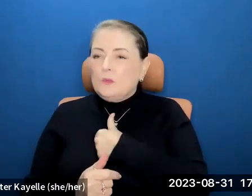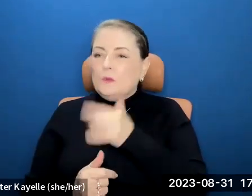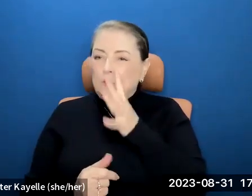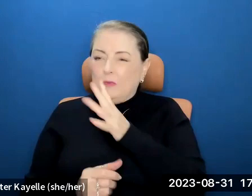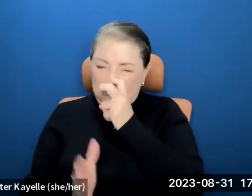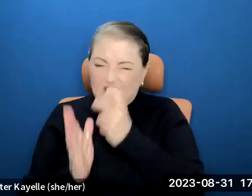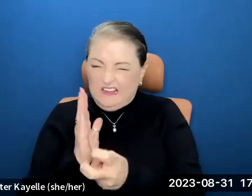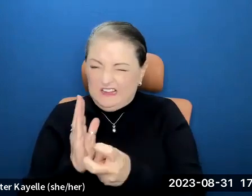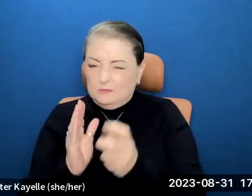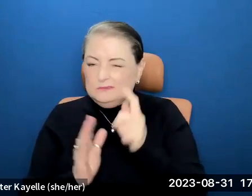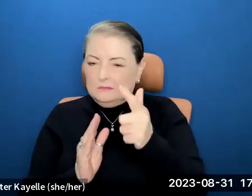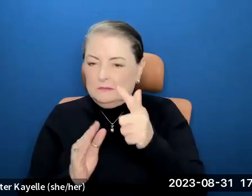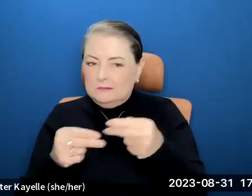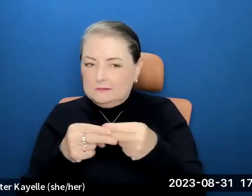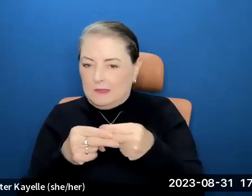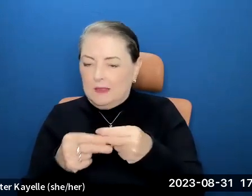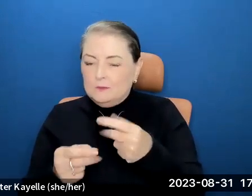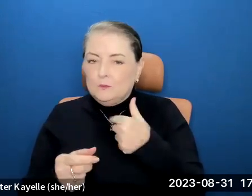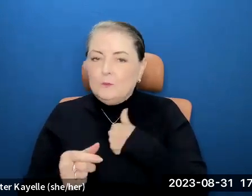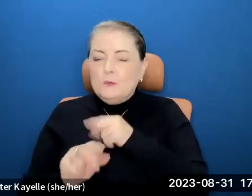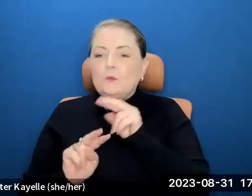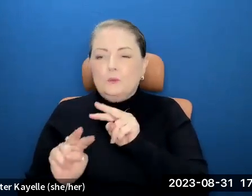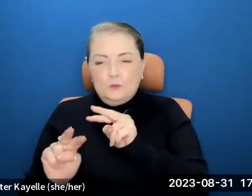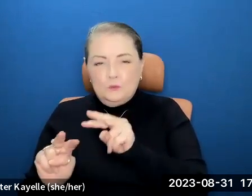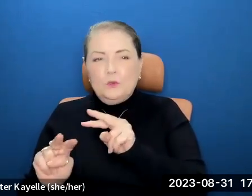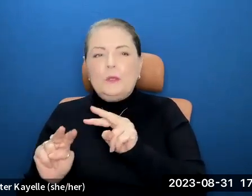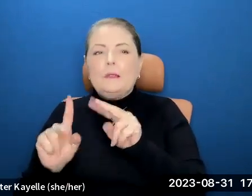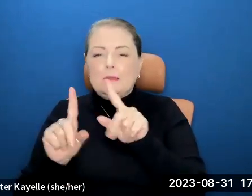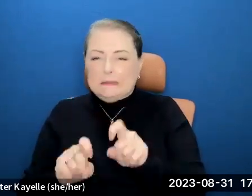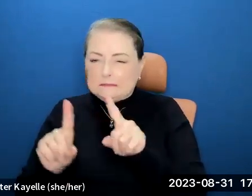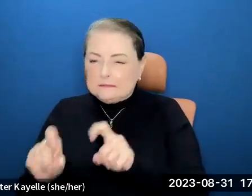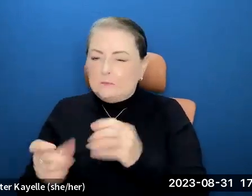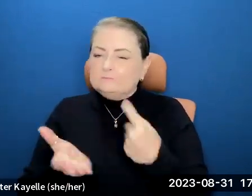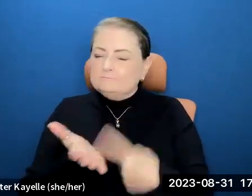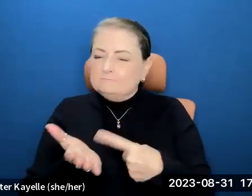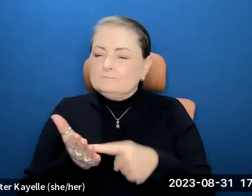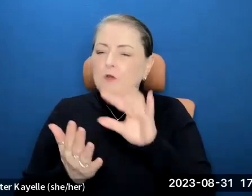on a future slide um we are looking at the exams and discussing options about that we